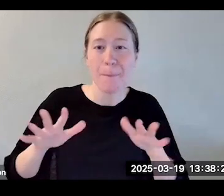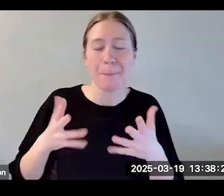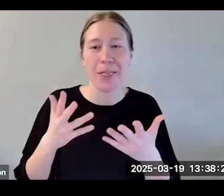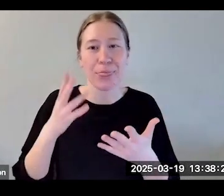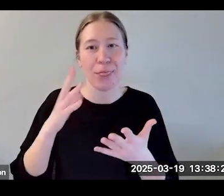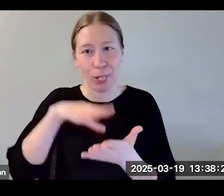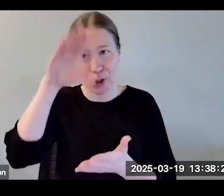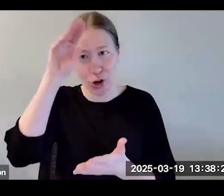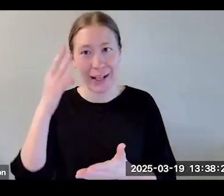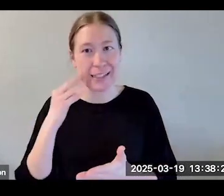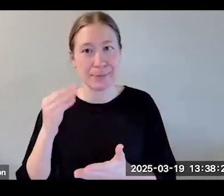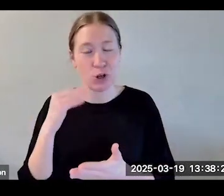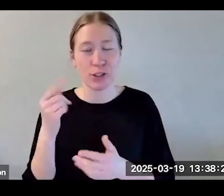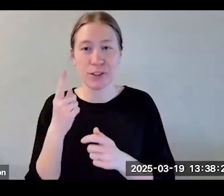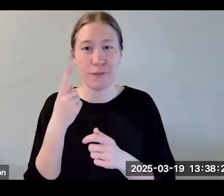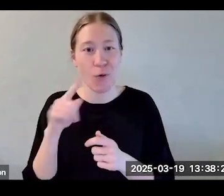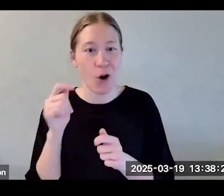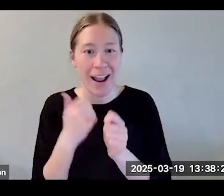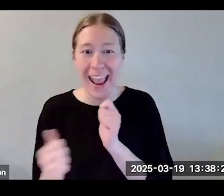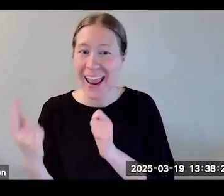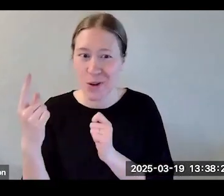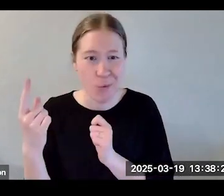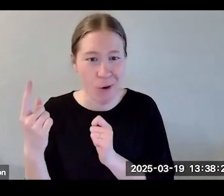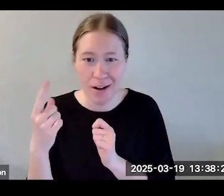for anyone that is looking at this document.